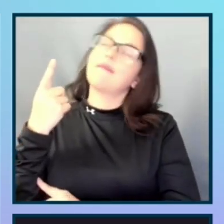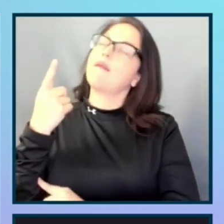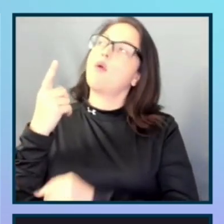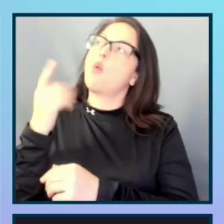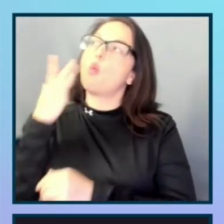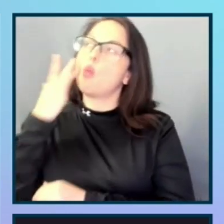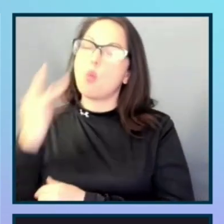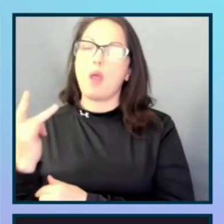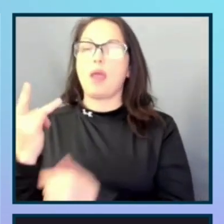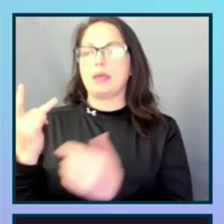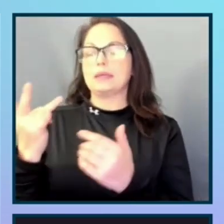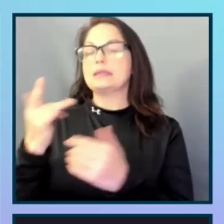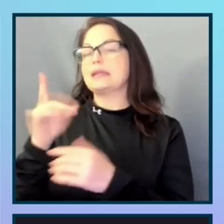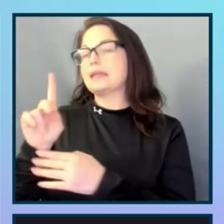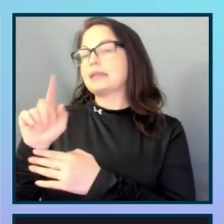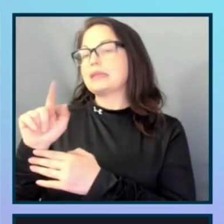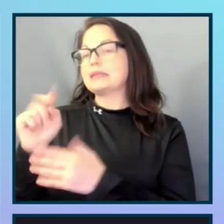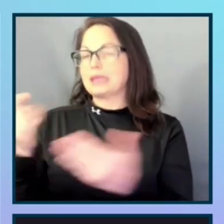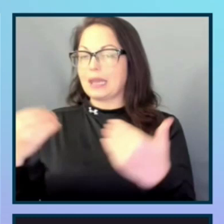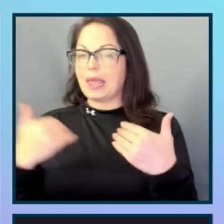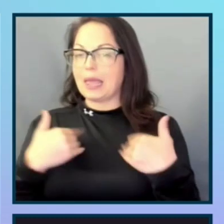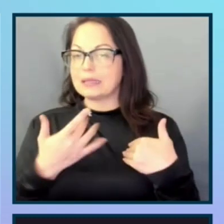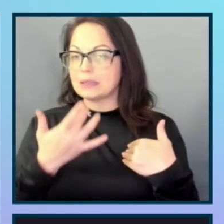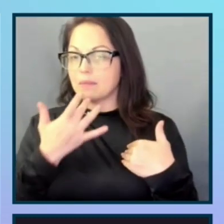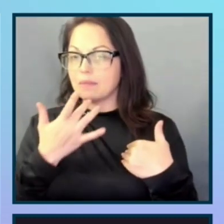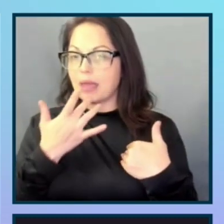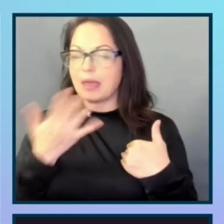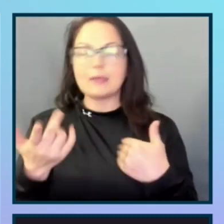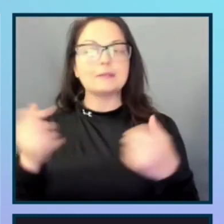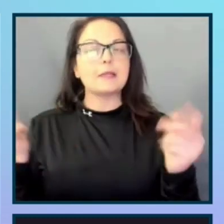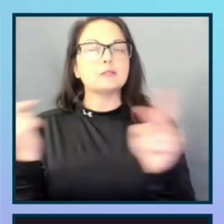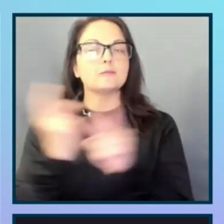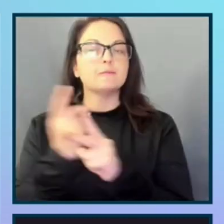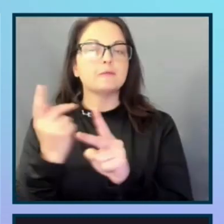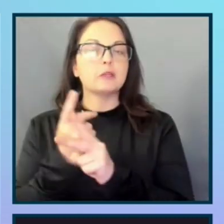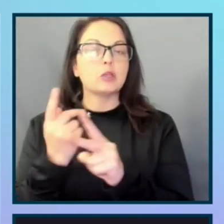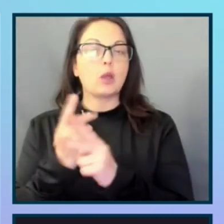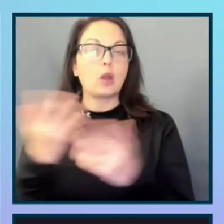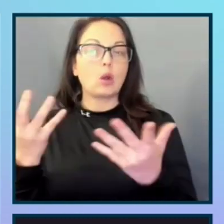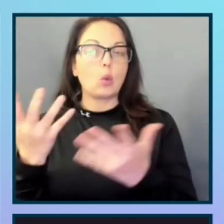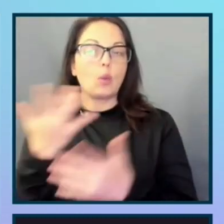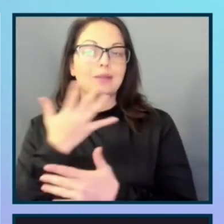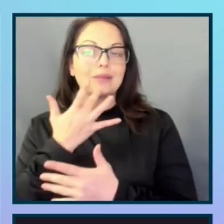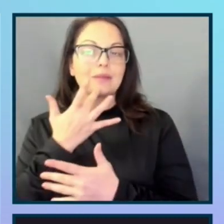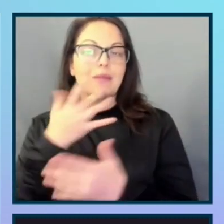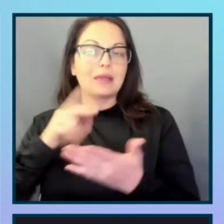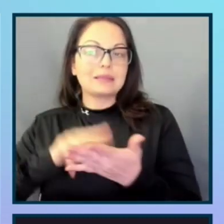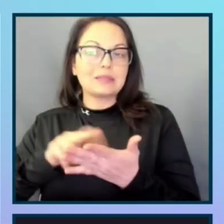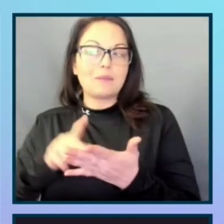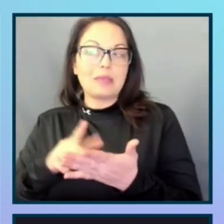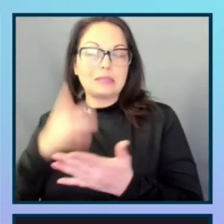and then where to look out for what that bias informs. And why we must look out for it in the insights